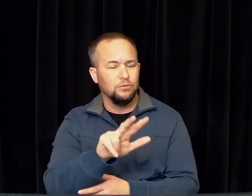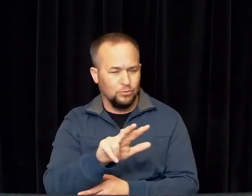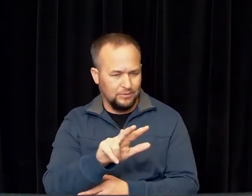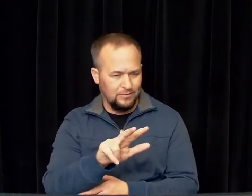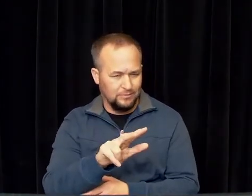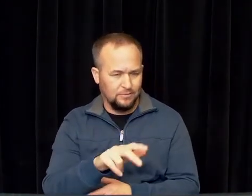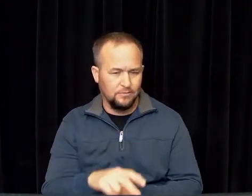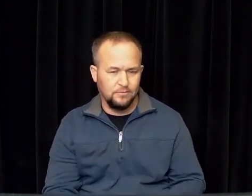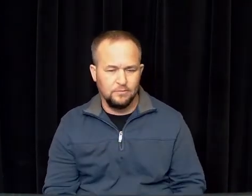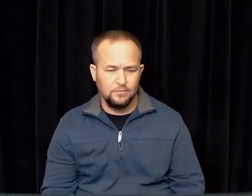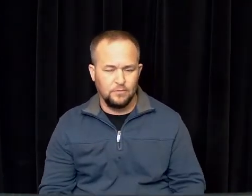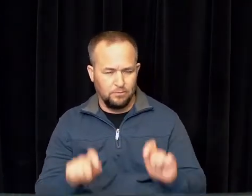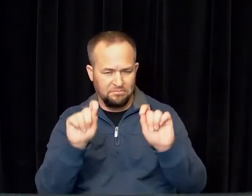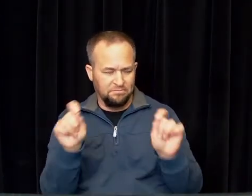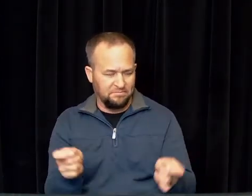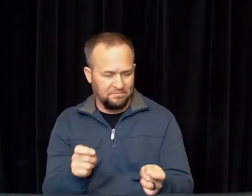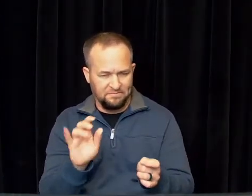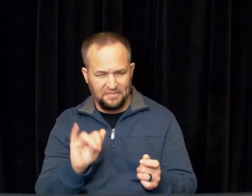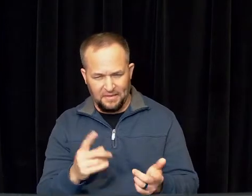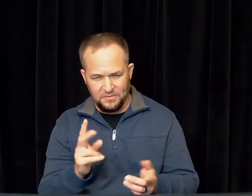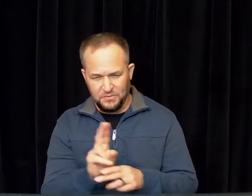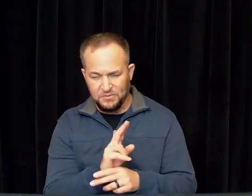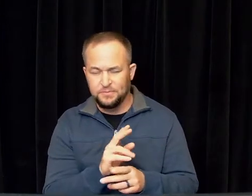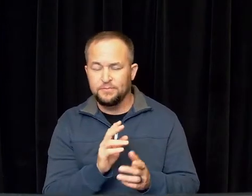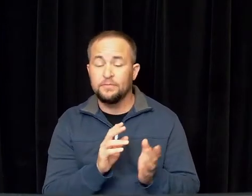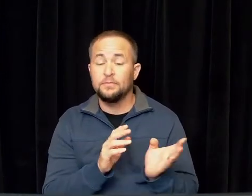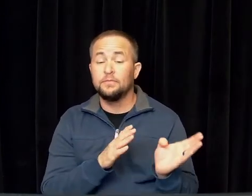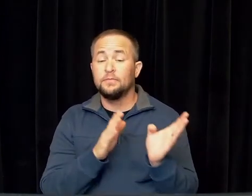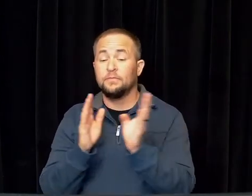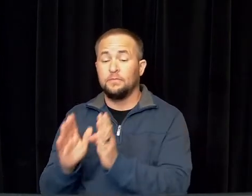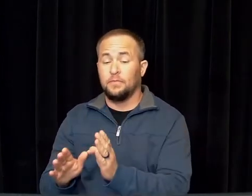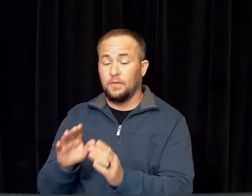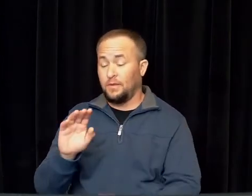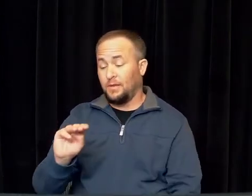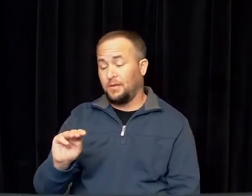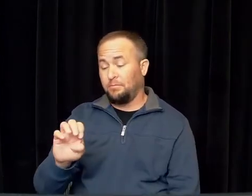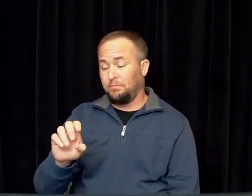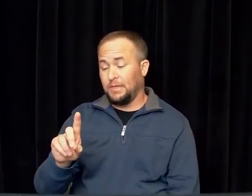at the median. So, if I go right on over here, the median we're gonna first off define it.